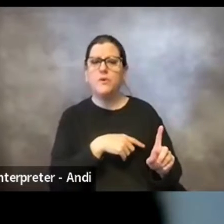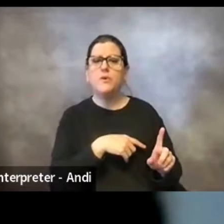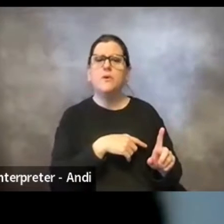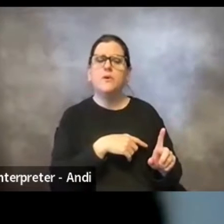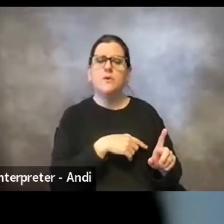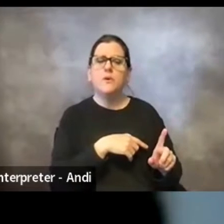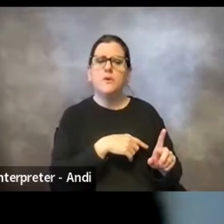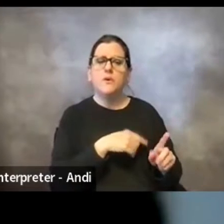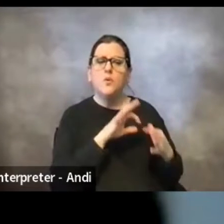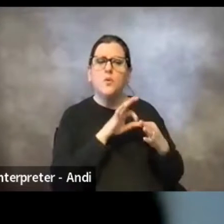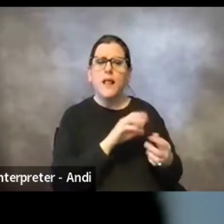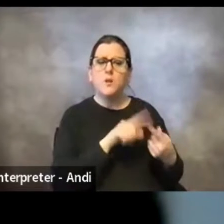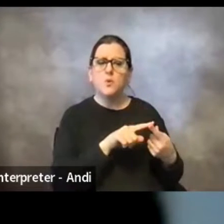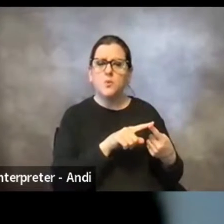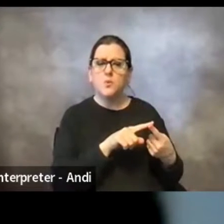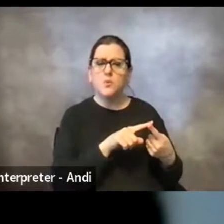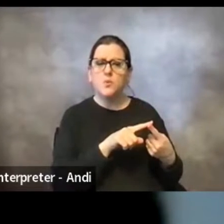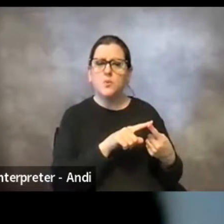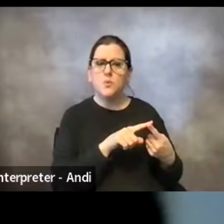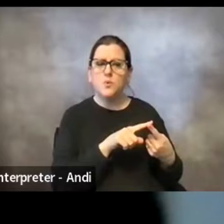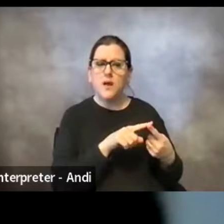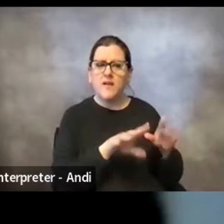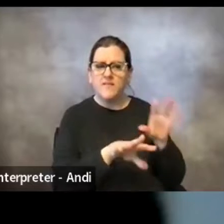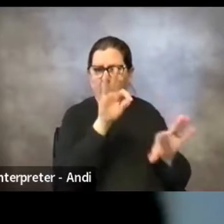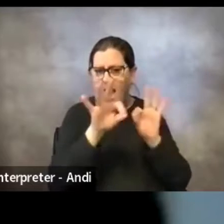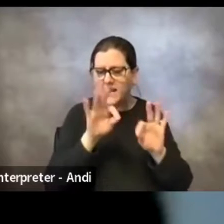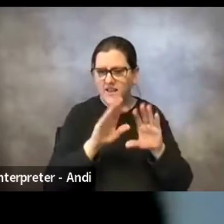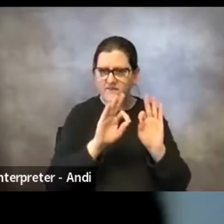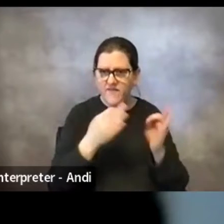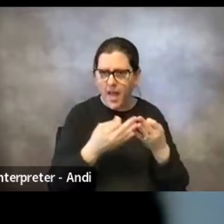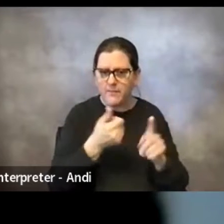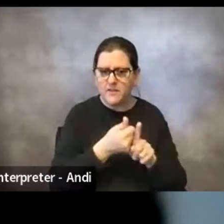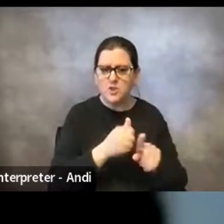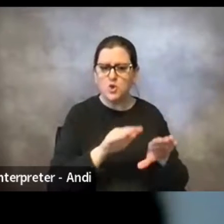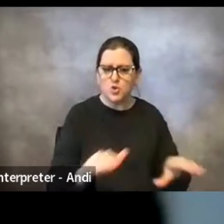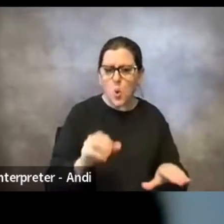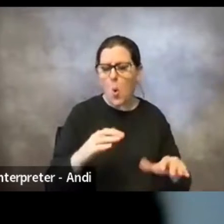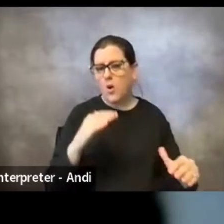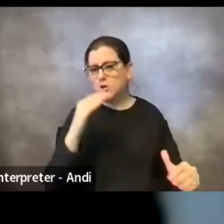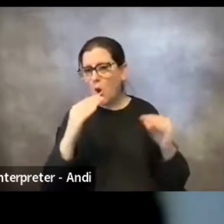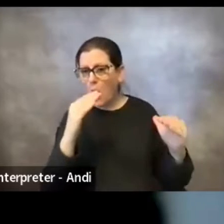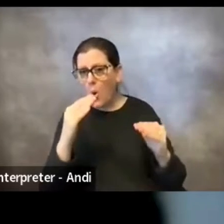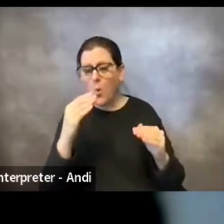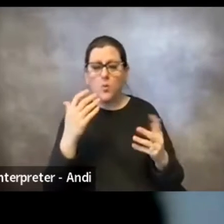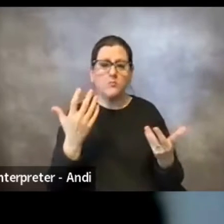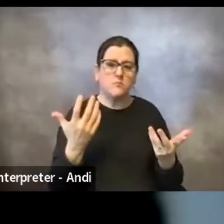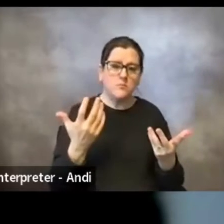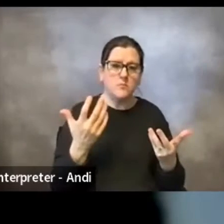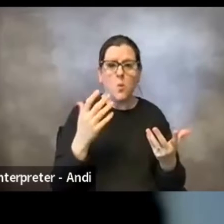question related to connecting with families with children, or adults or minors who are harmed